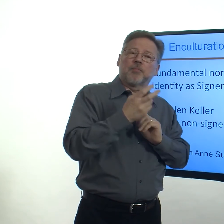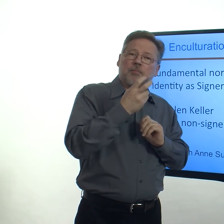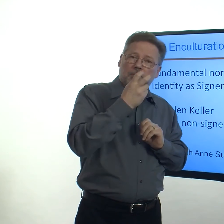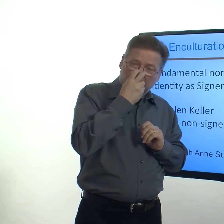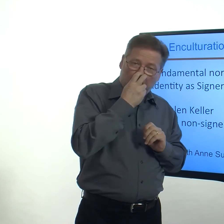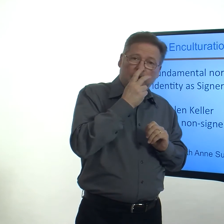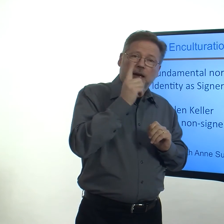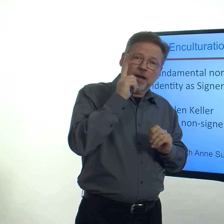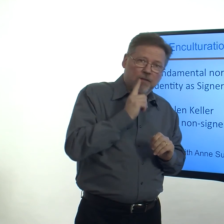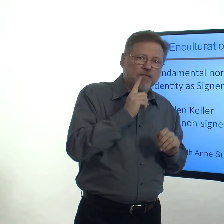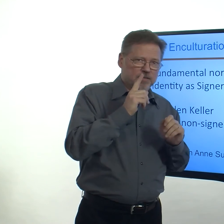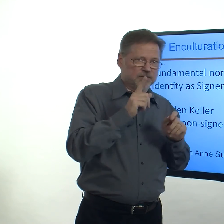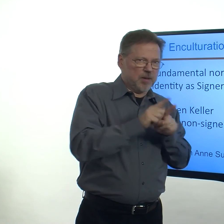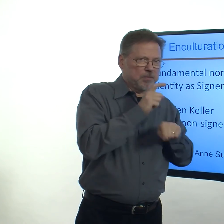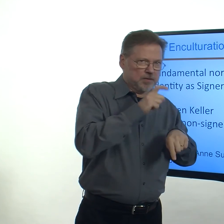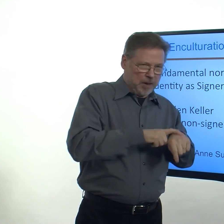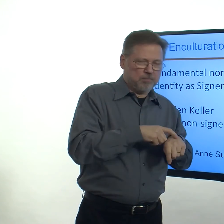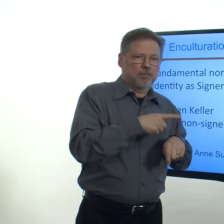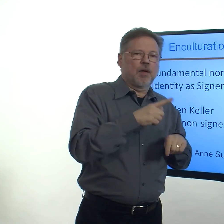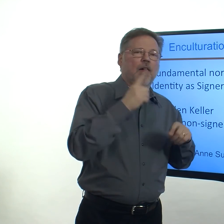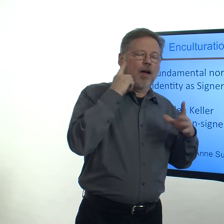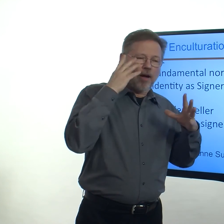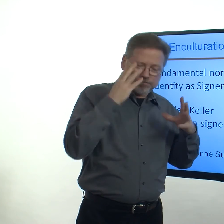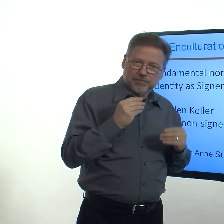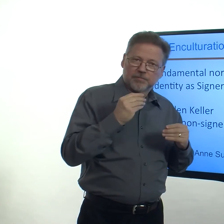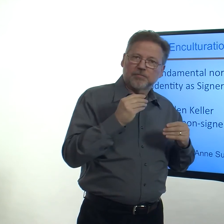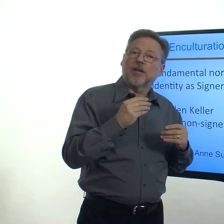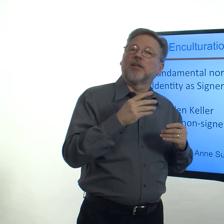but became both blind and deaf at the same time.